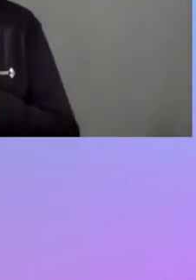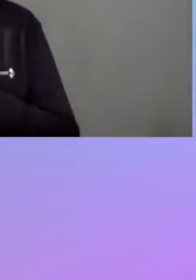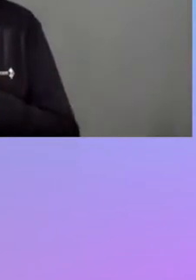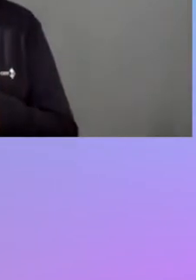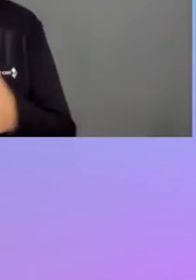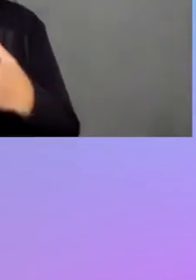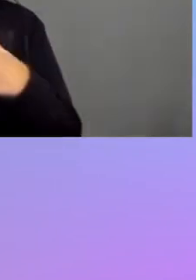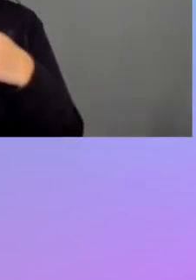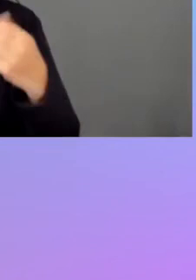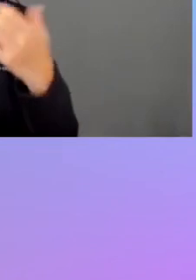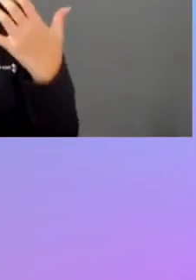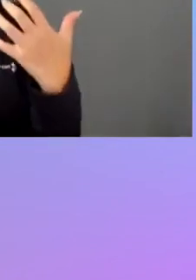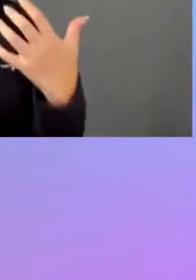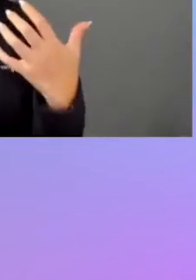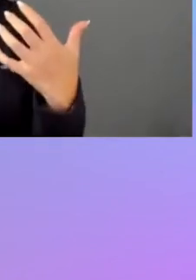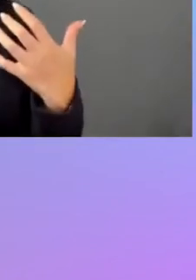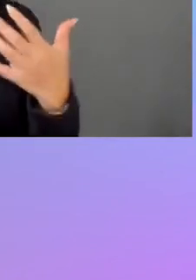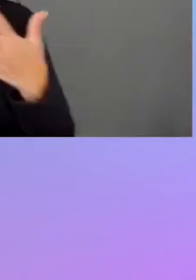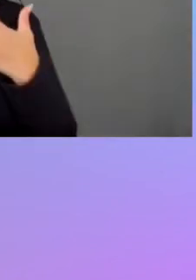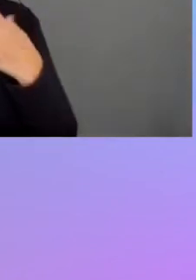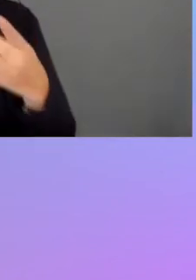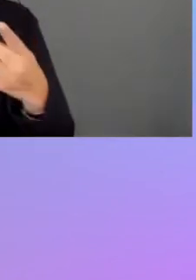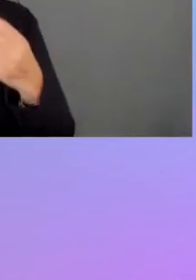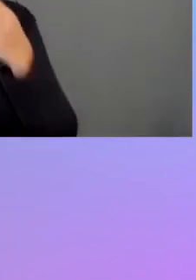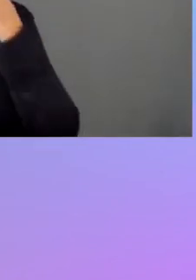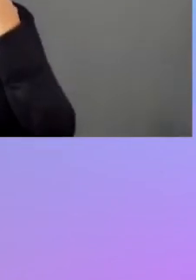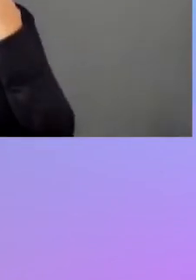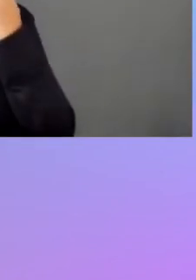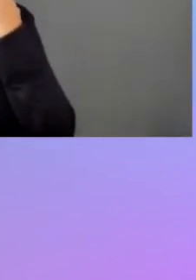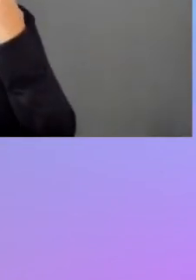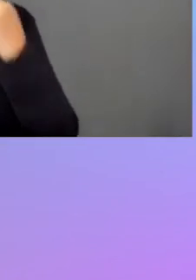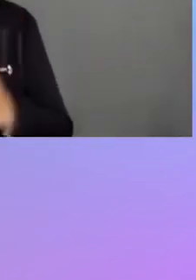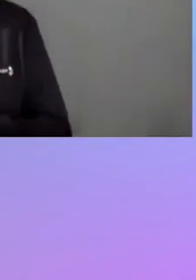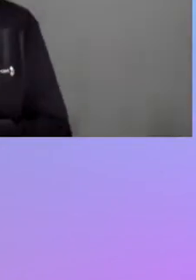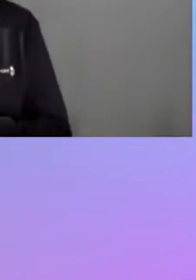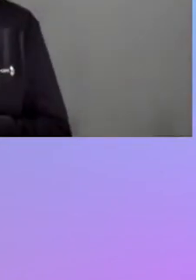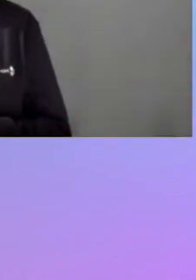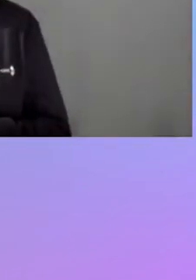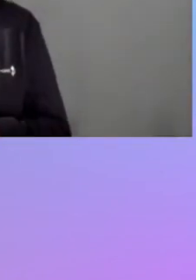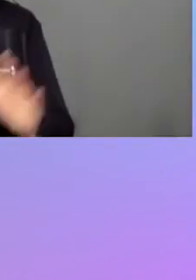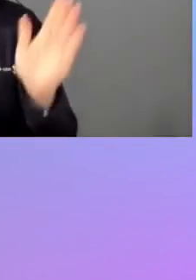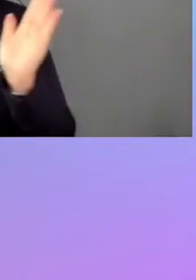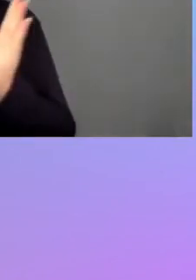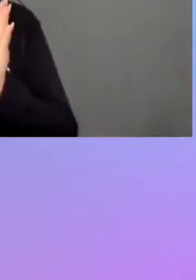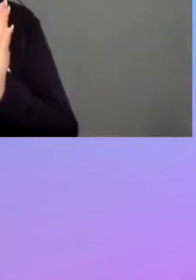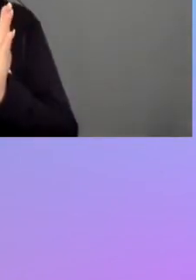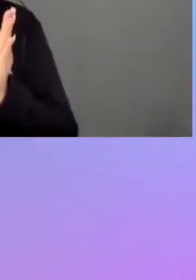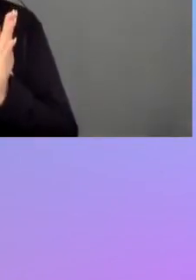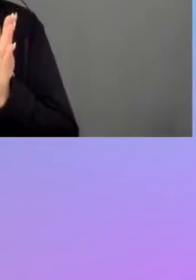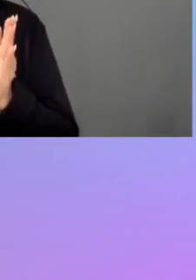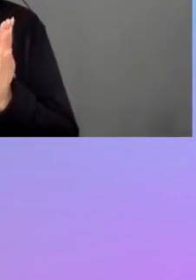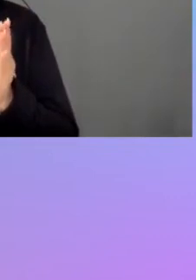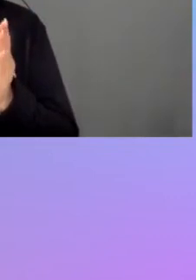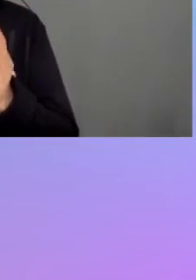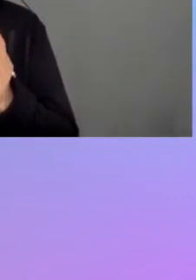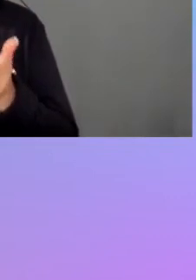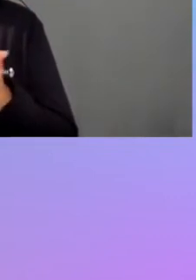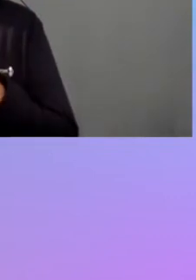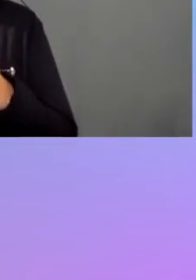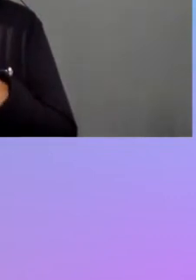[PHIL] We are at time. We have so many good questions come up but that is just a sign of a